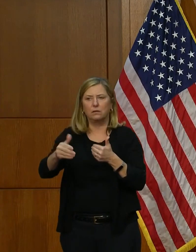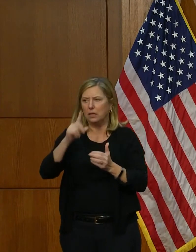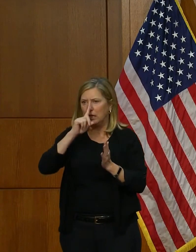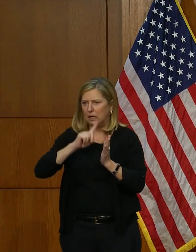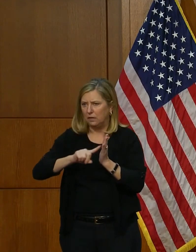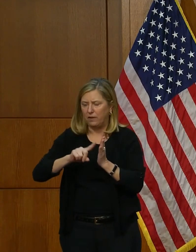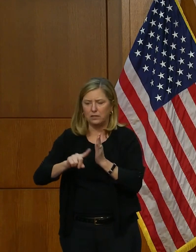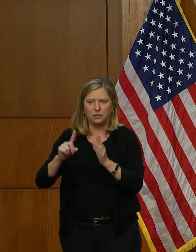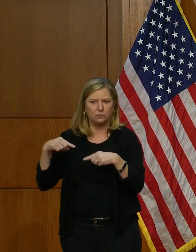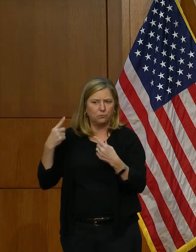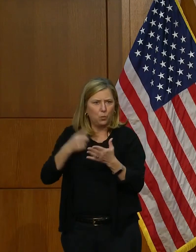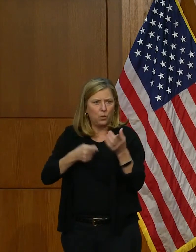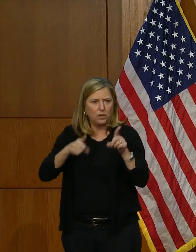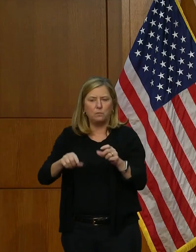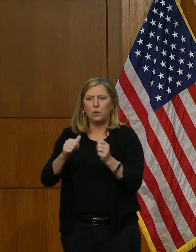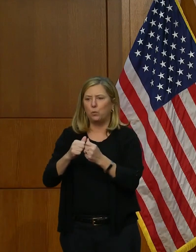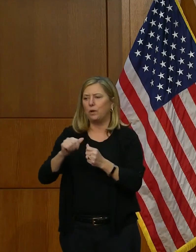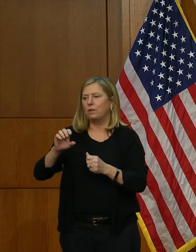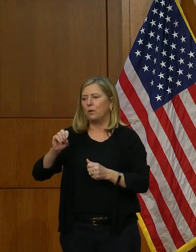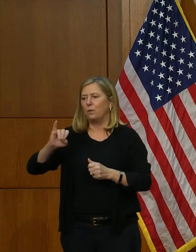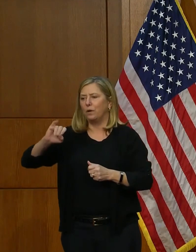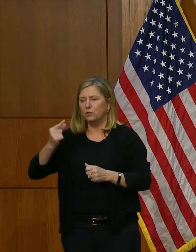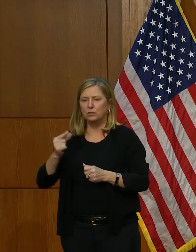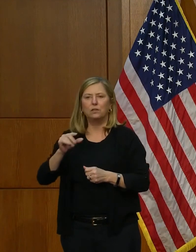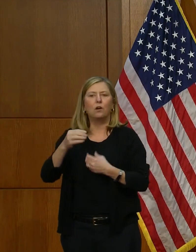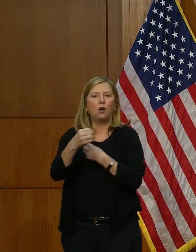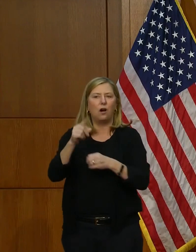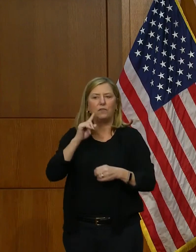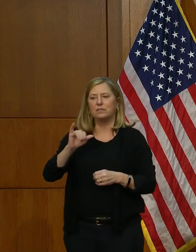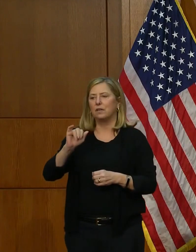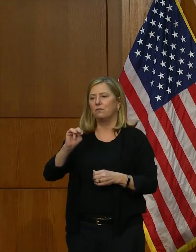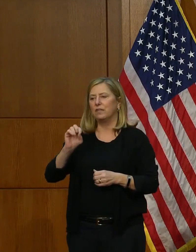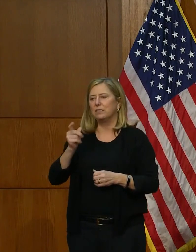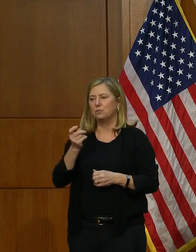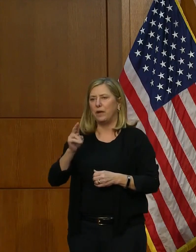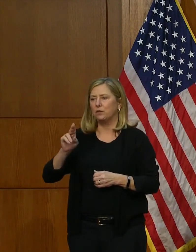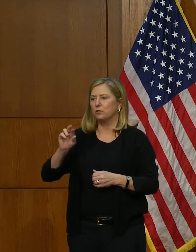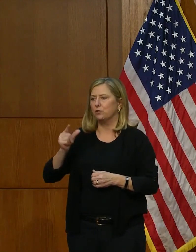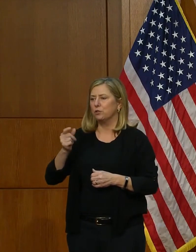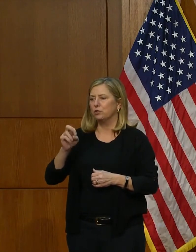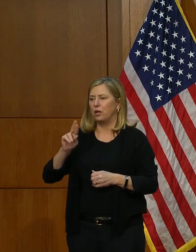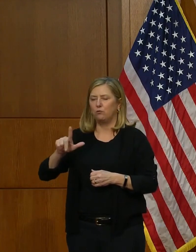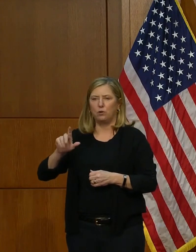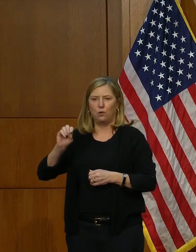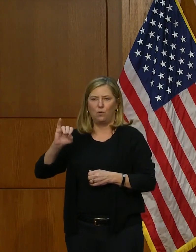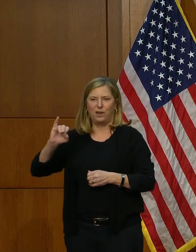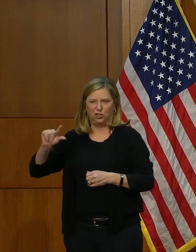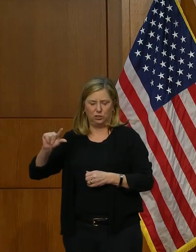A FEW MORE COMMENTS REGARDING THE UPCOMING INVESTIGATION AND WHAT'S BEEN GOING ON WITH OFFICE OF INSPECTOR GENERAL AND